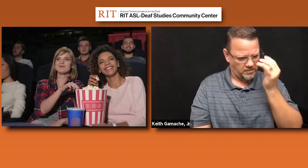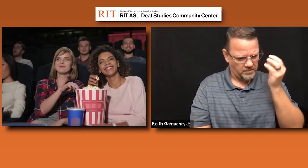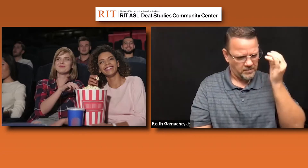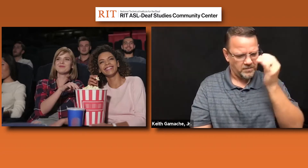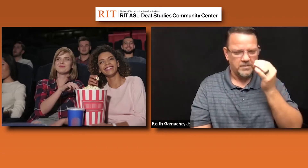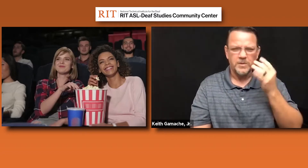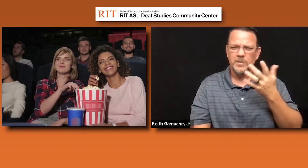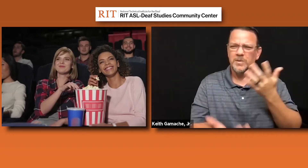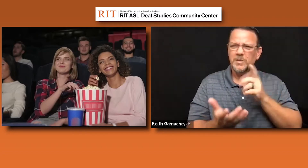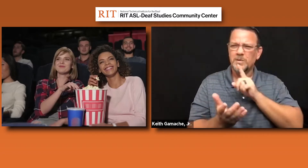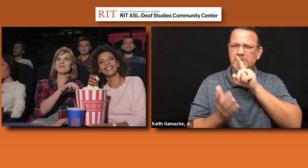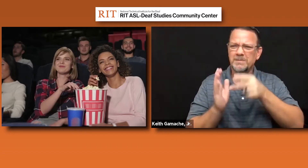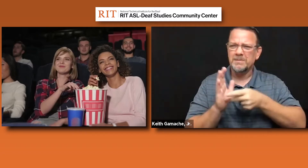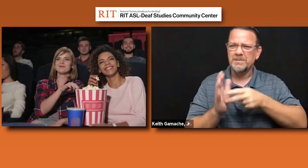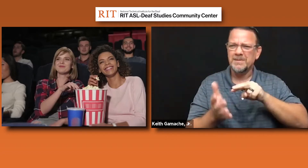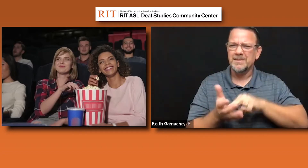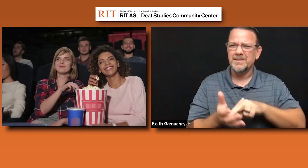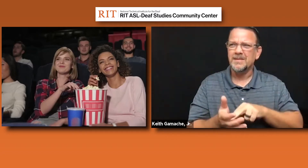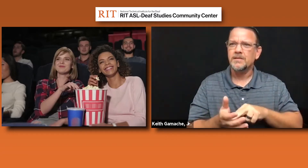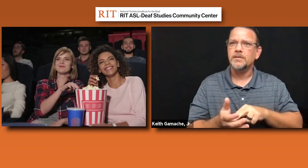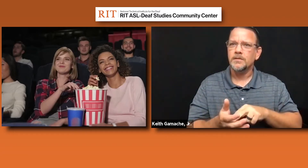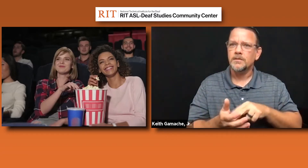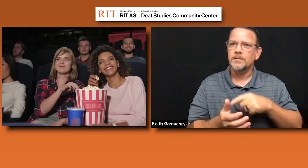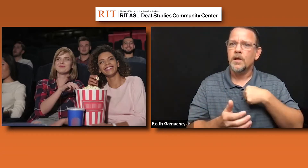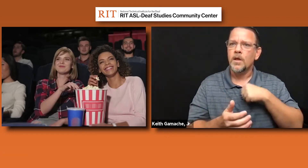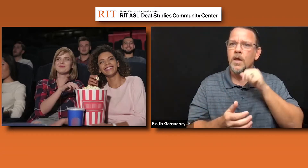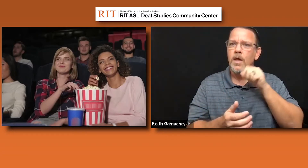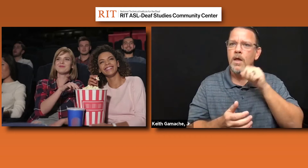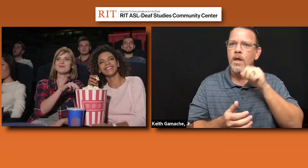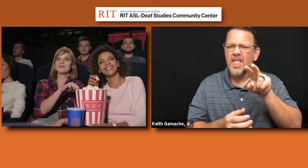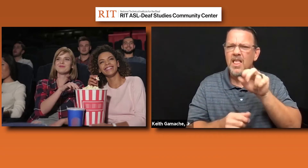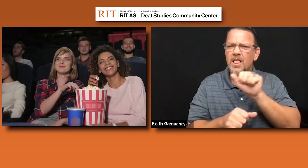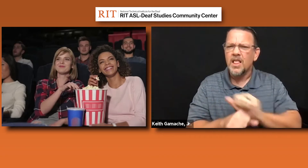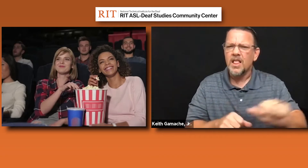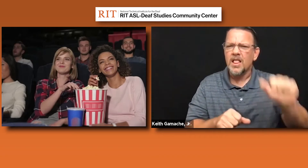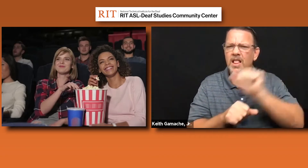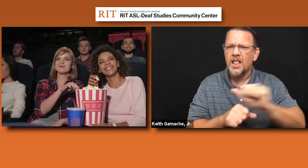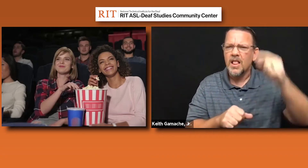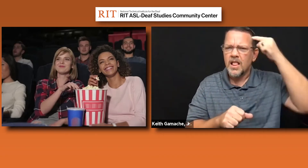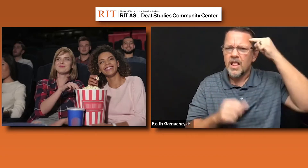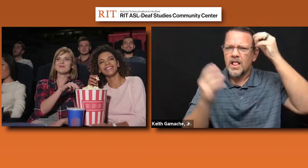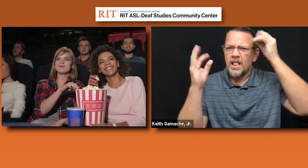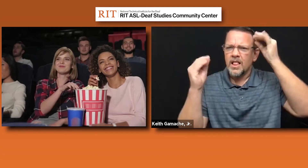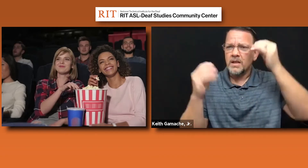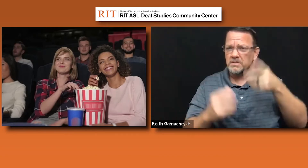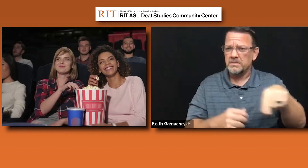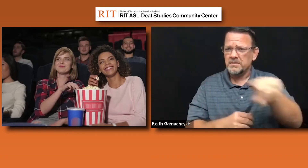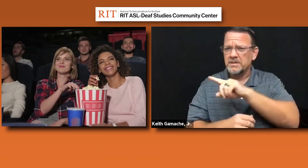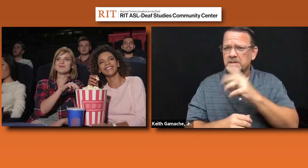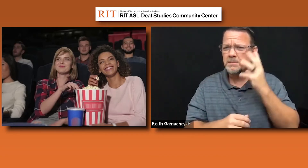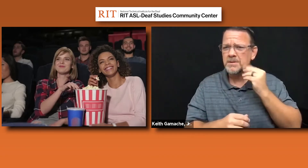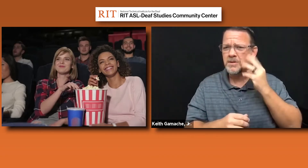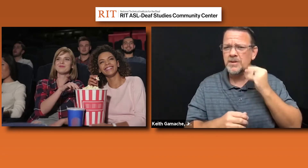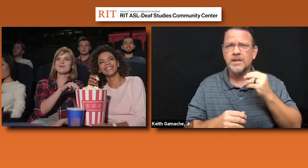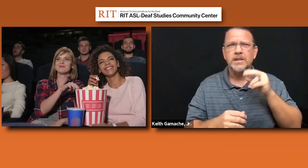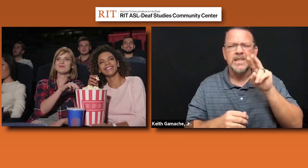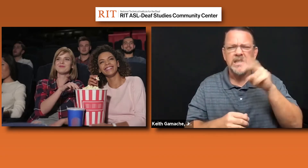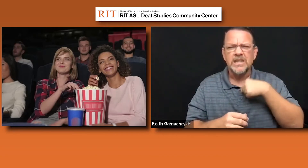so, well, what would that mean, you know? Someone said, "I don't have to work so hard "to process what's being said.